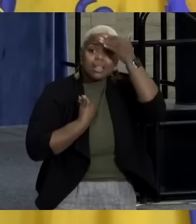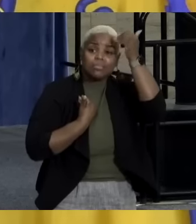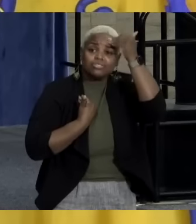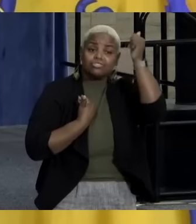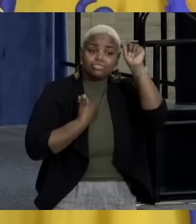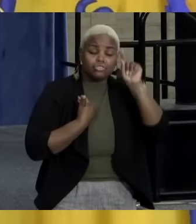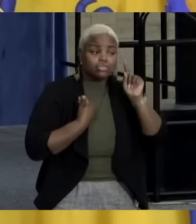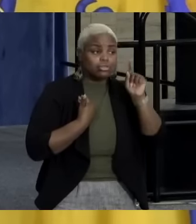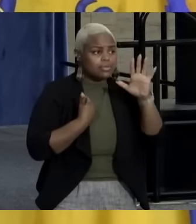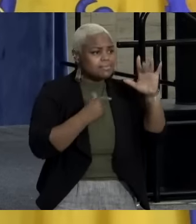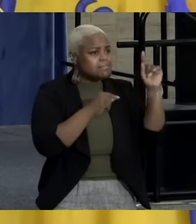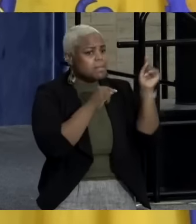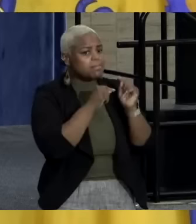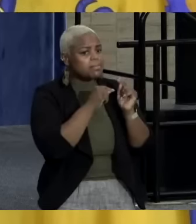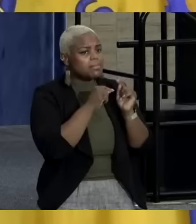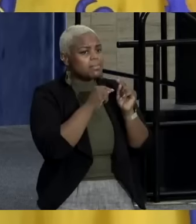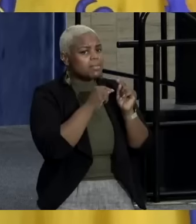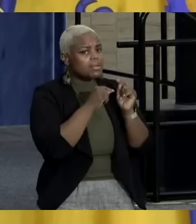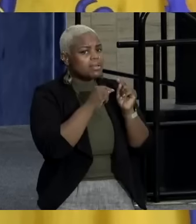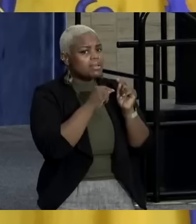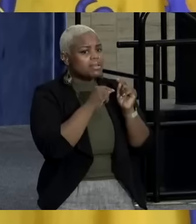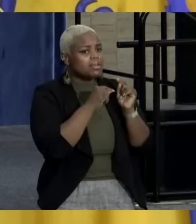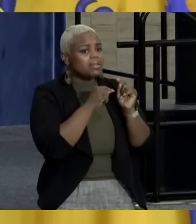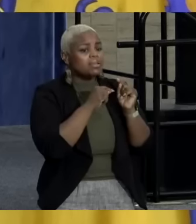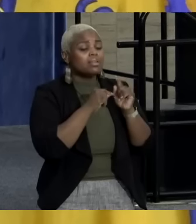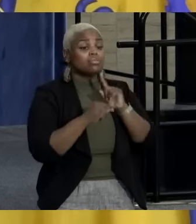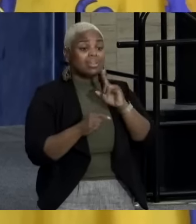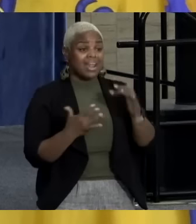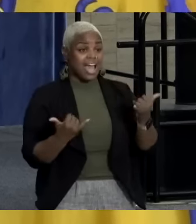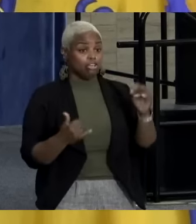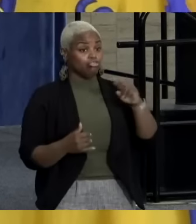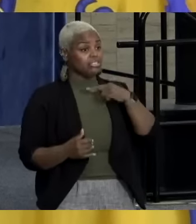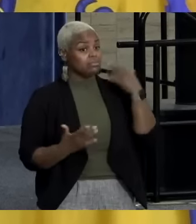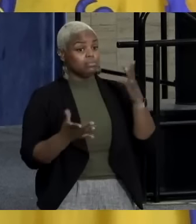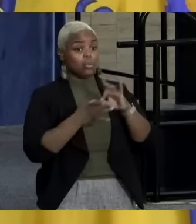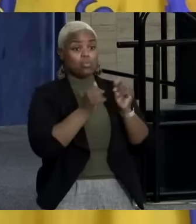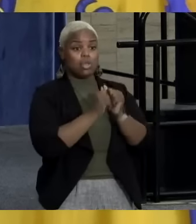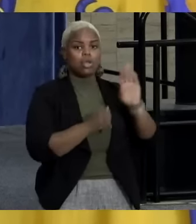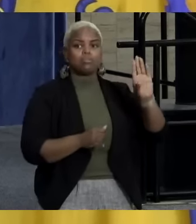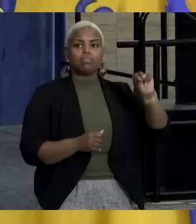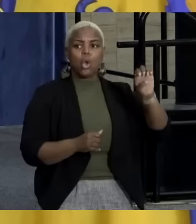But let's just talk about the risk of bone fractures going down 50 to 60 percent. This